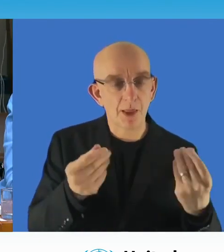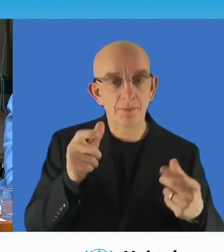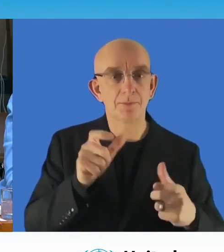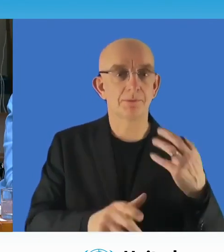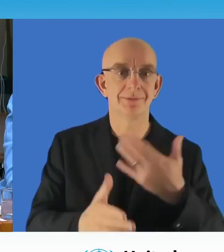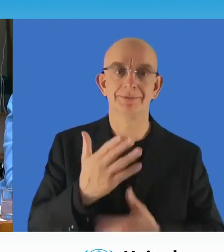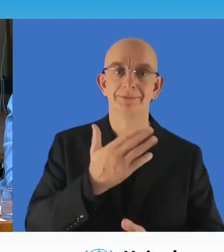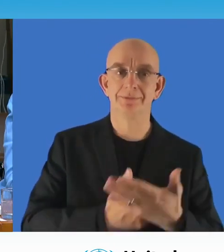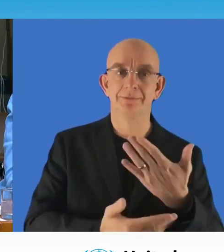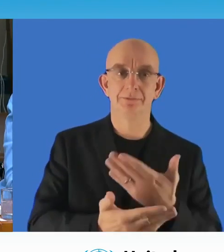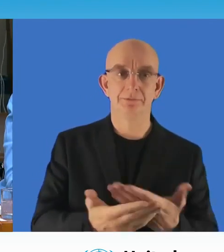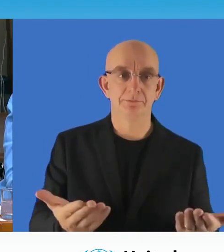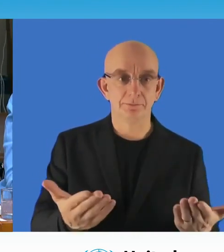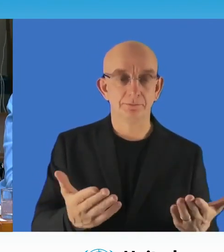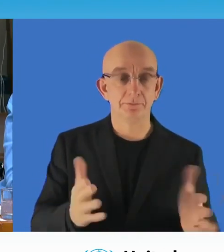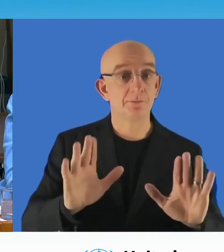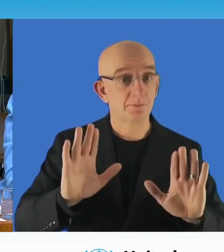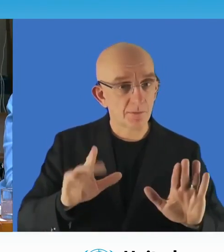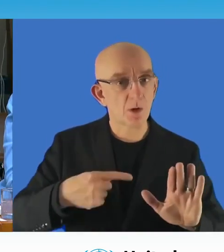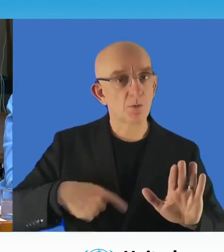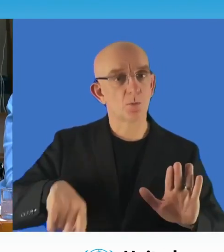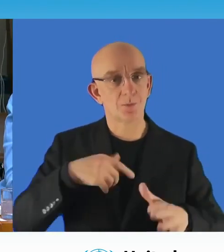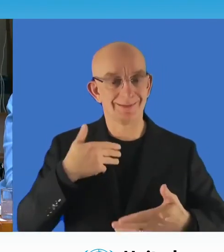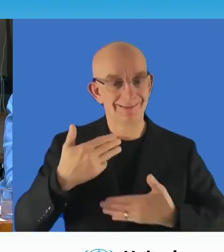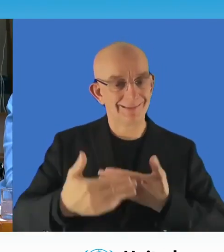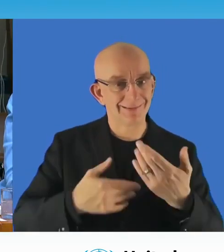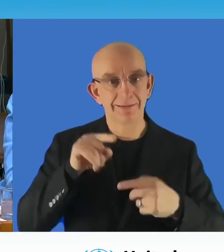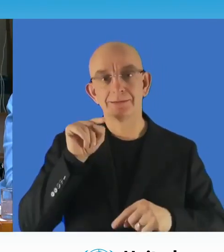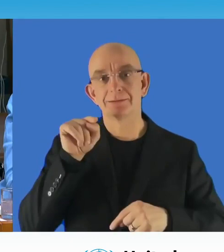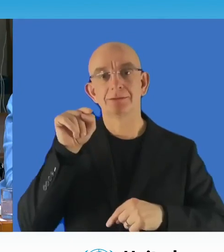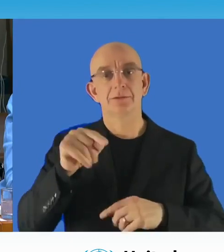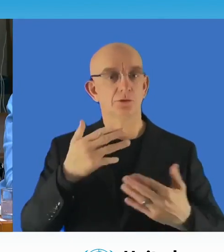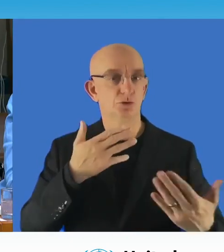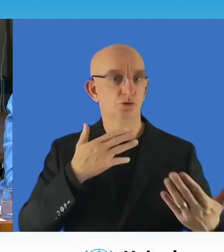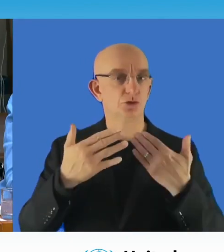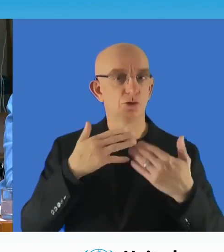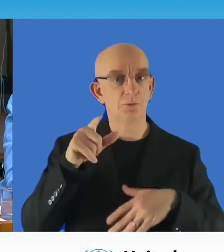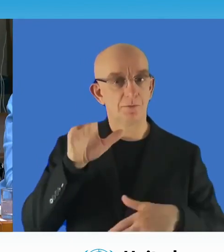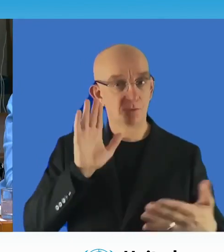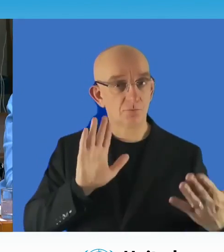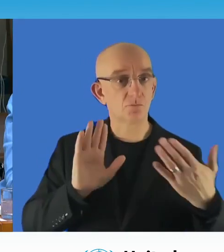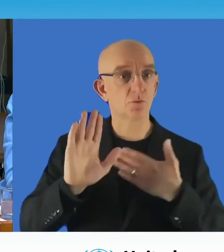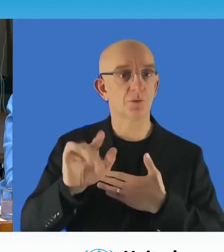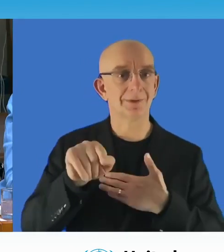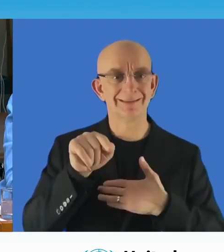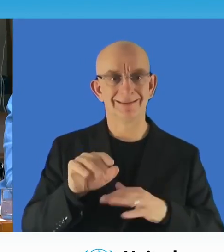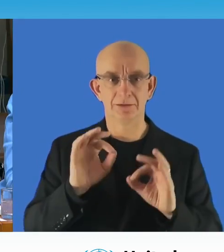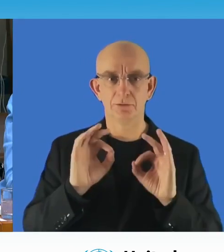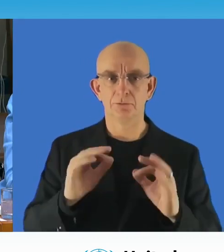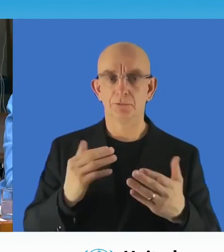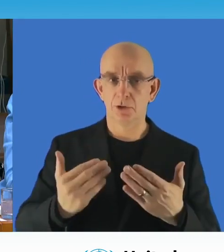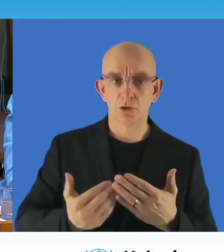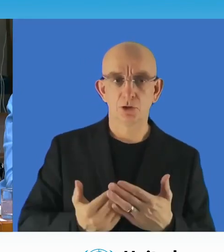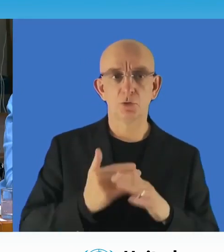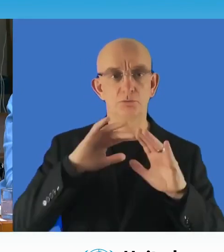present and future that leaves no one behind undp believes that this promise can only be kept with